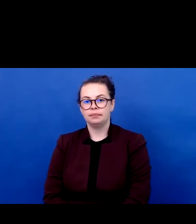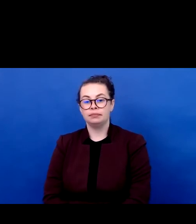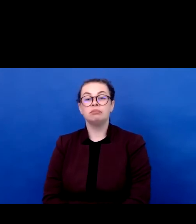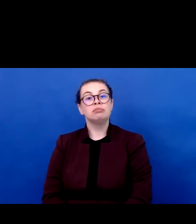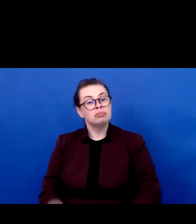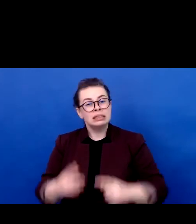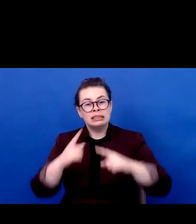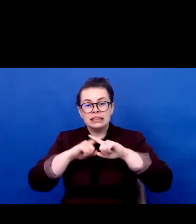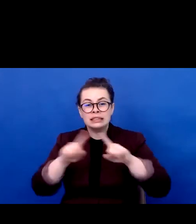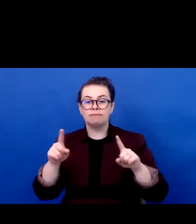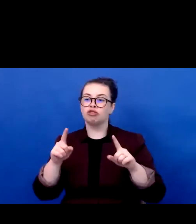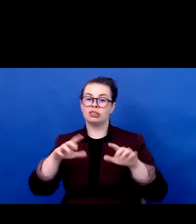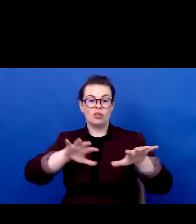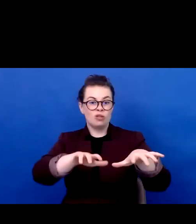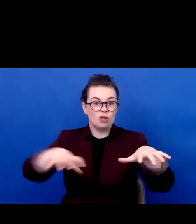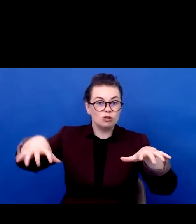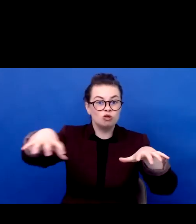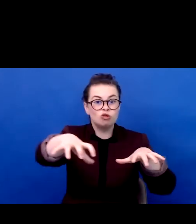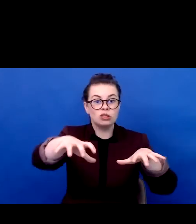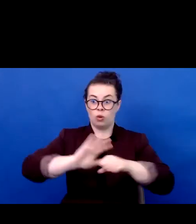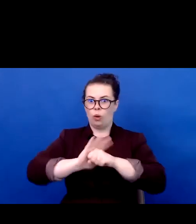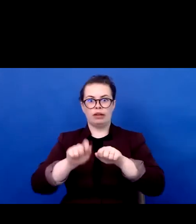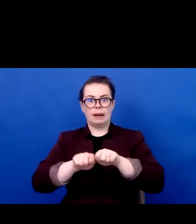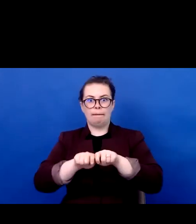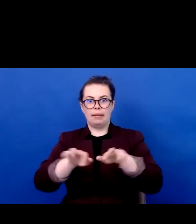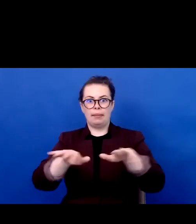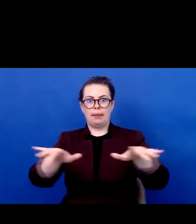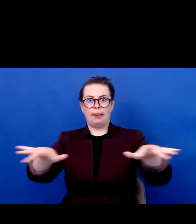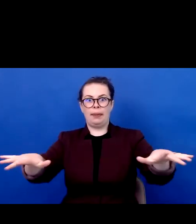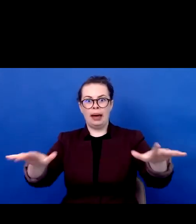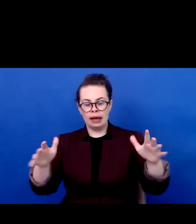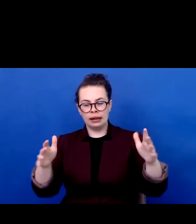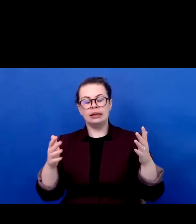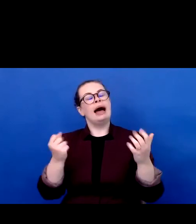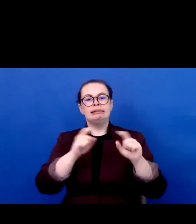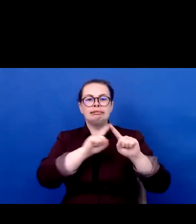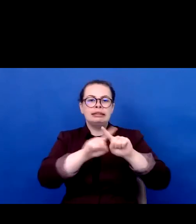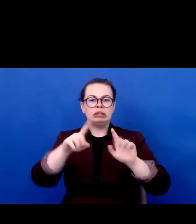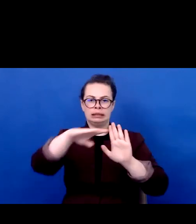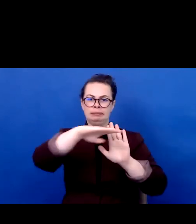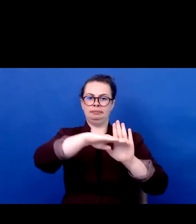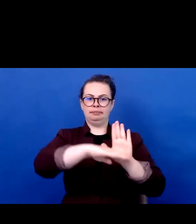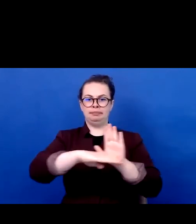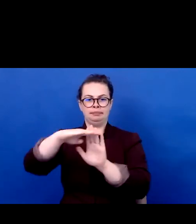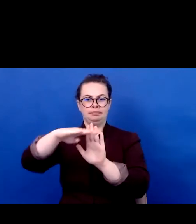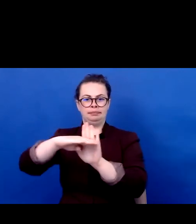the pandemic these include for example the cash benefits or the provision of food and medicine